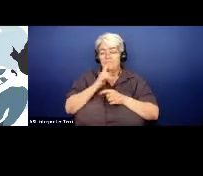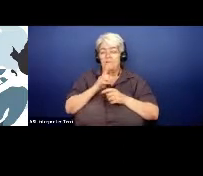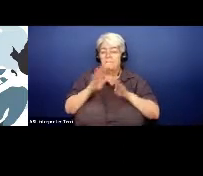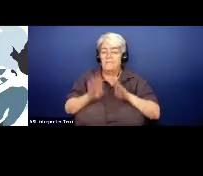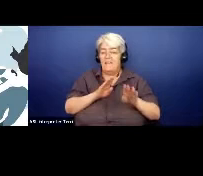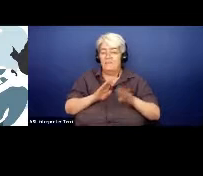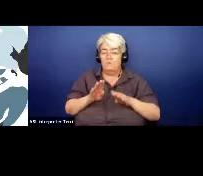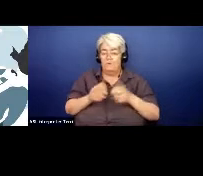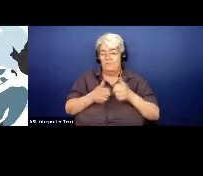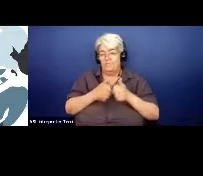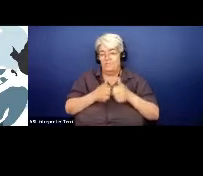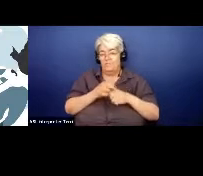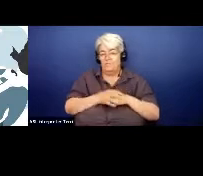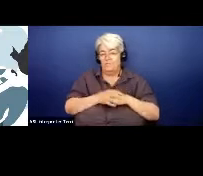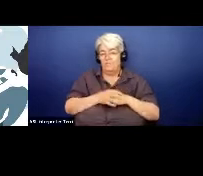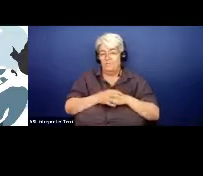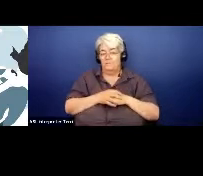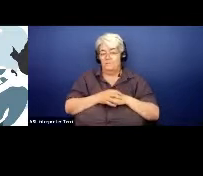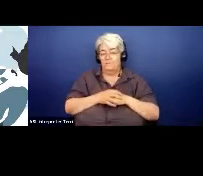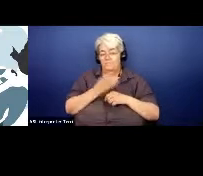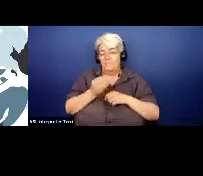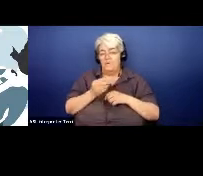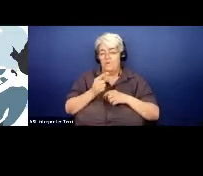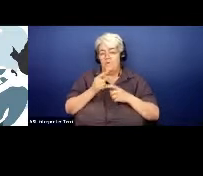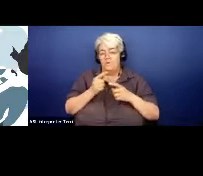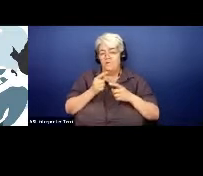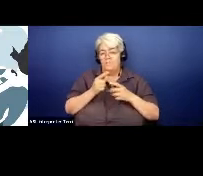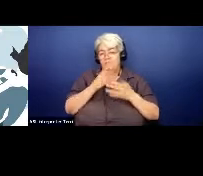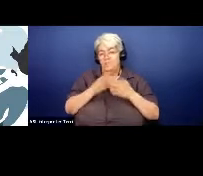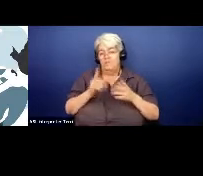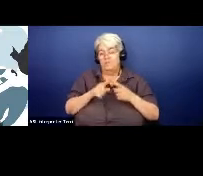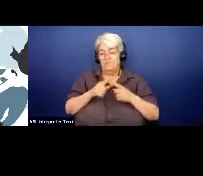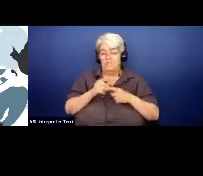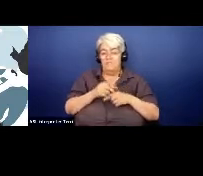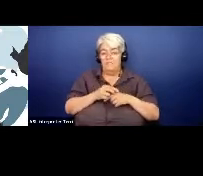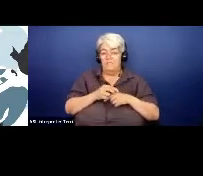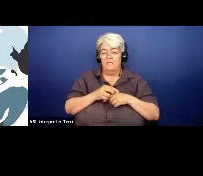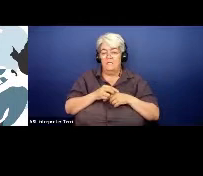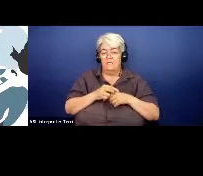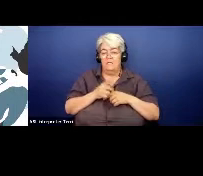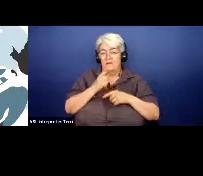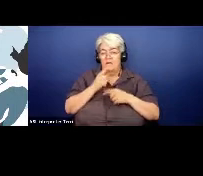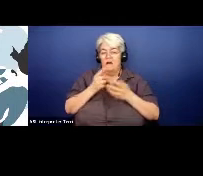or, of course, in general we see a high rate of competence that's being raised. If you'll